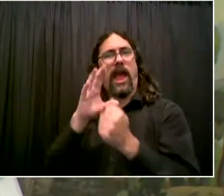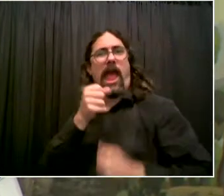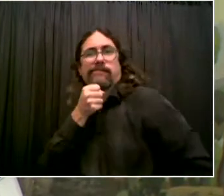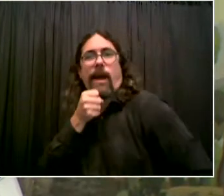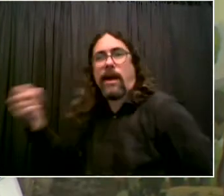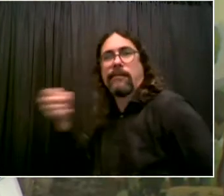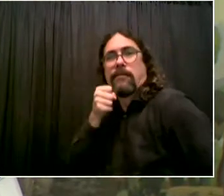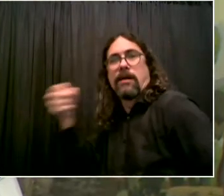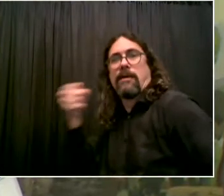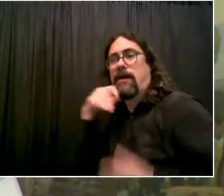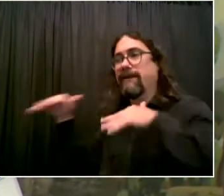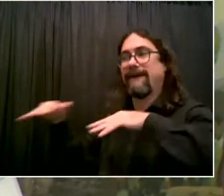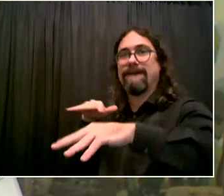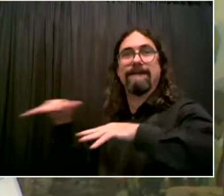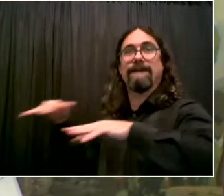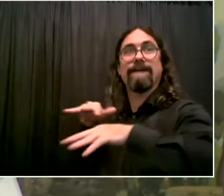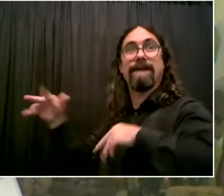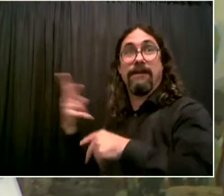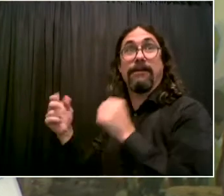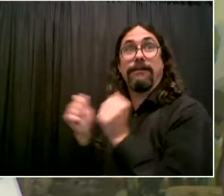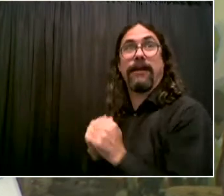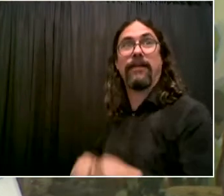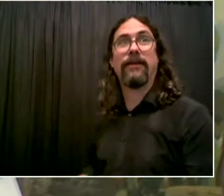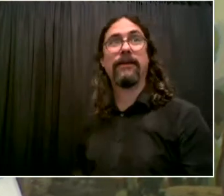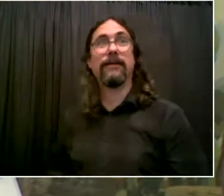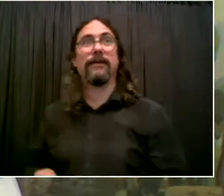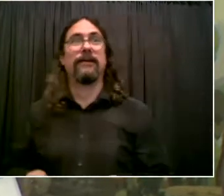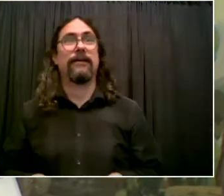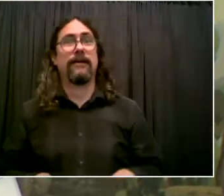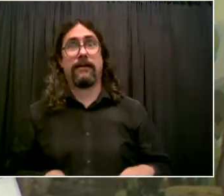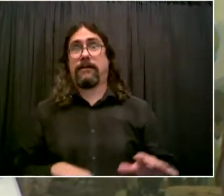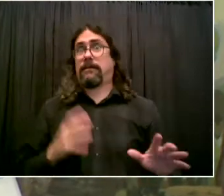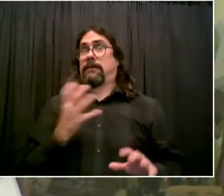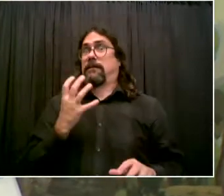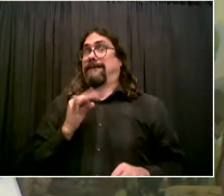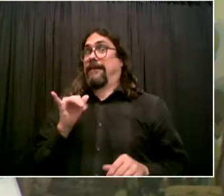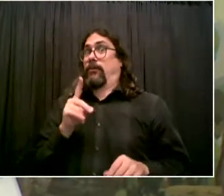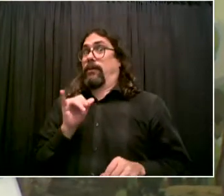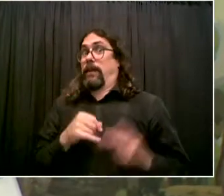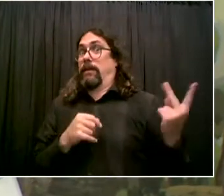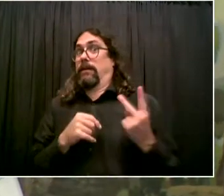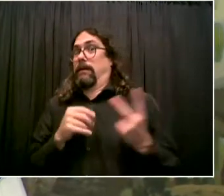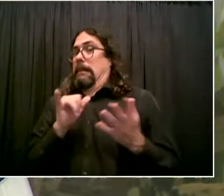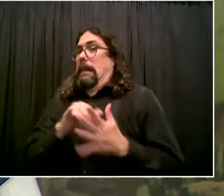MAYOR AND I DOING A DUAL. I THINK THAT COULD MAKE